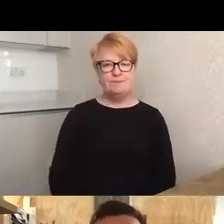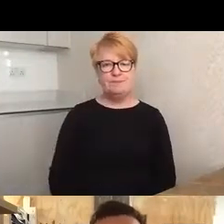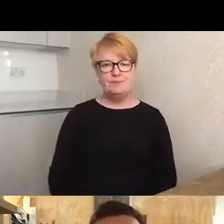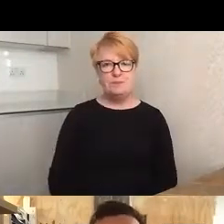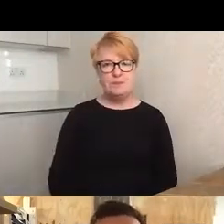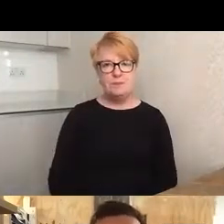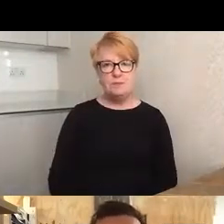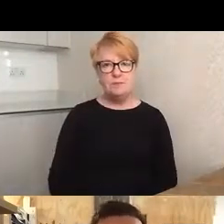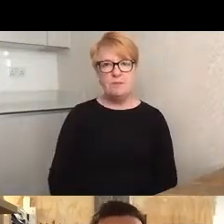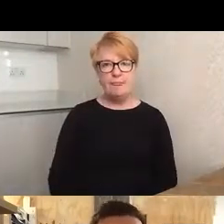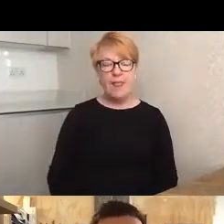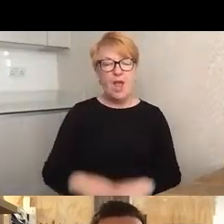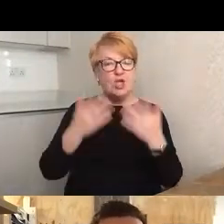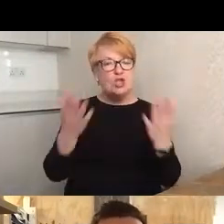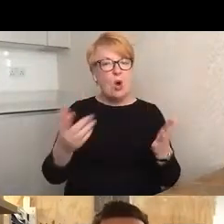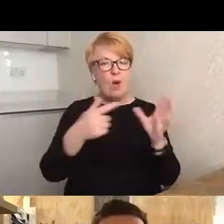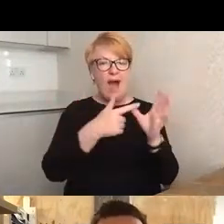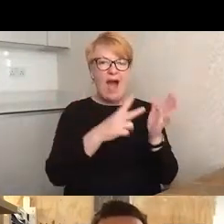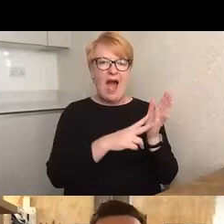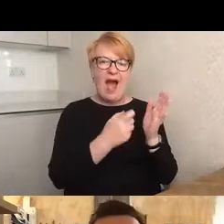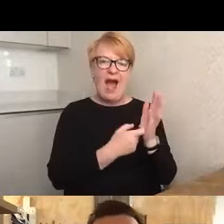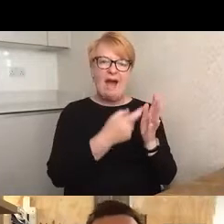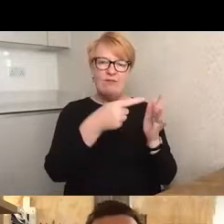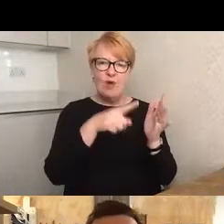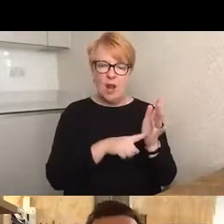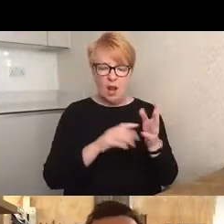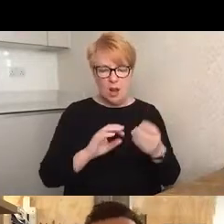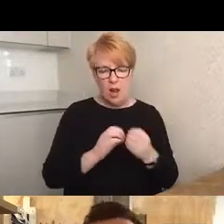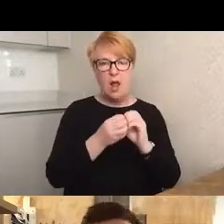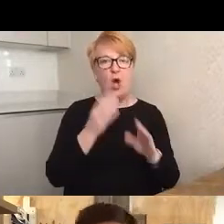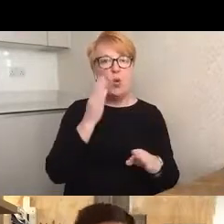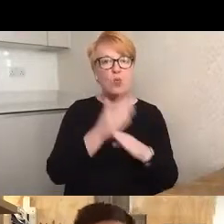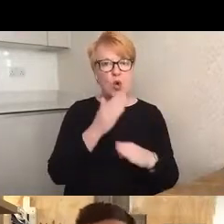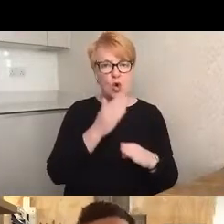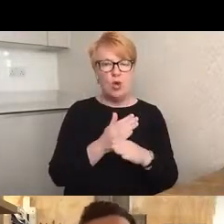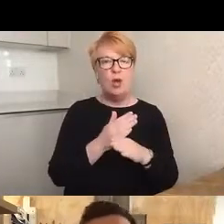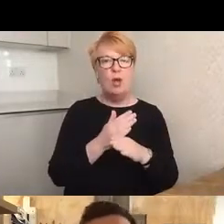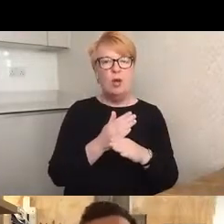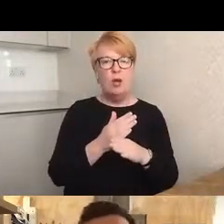is she's, she's in the production of the work. She's been taking a thermal camera with her.